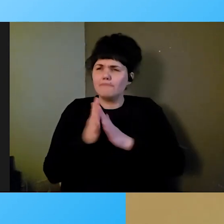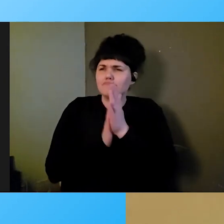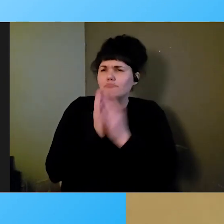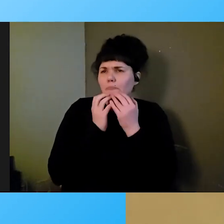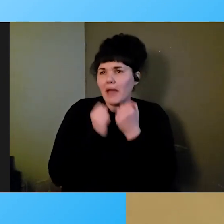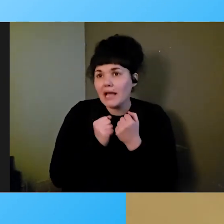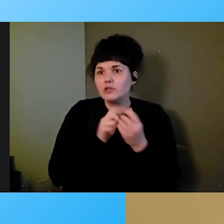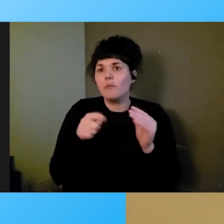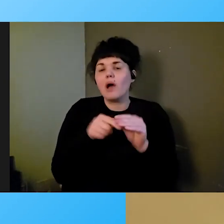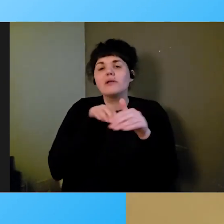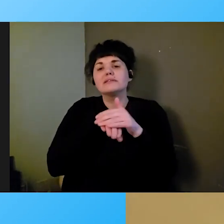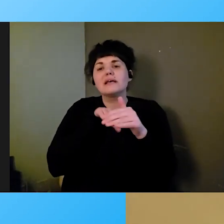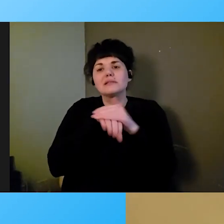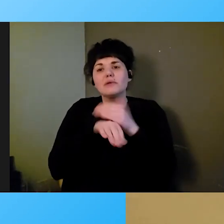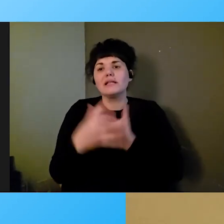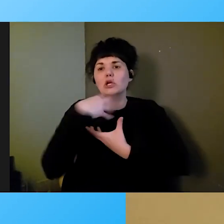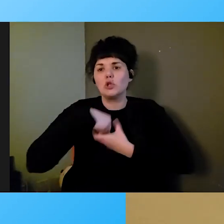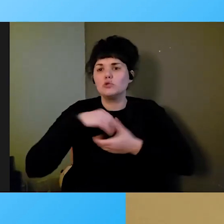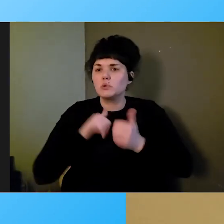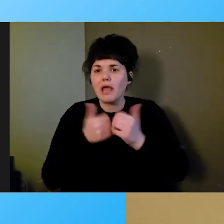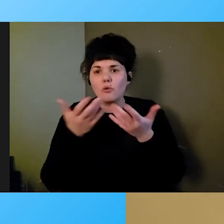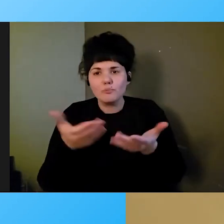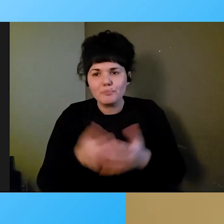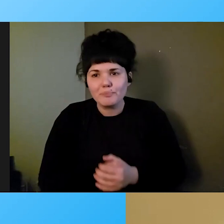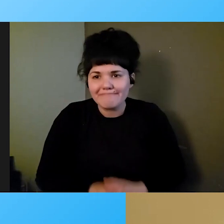accessibility and inclusion. Well, thank